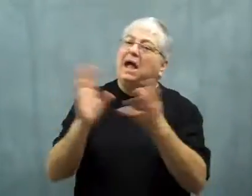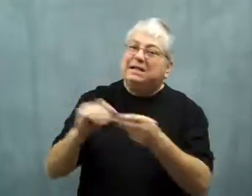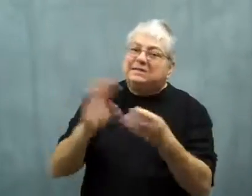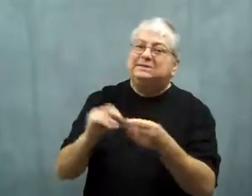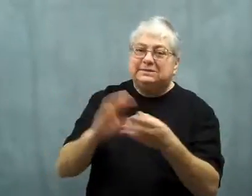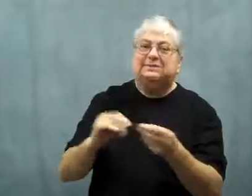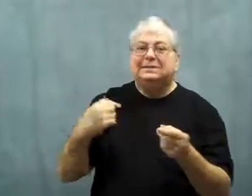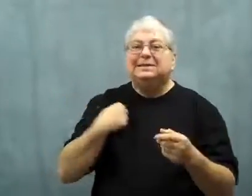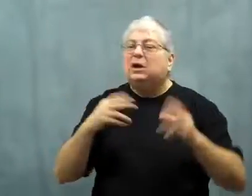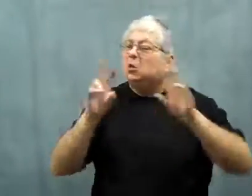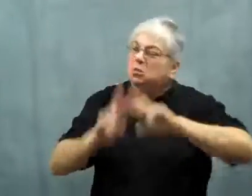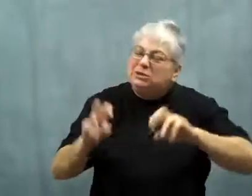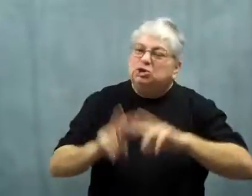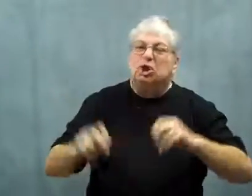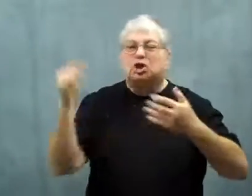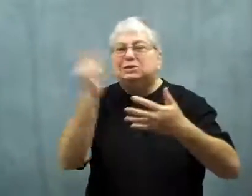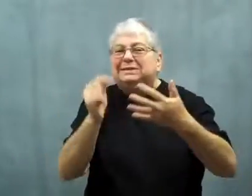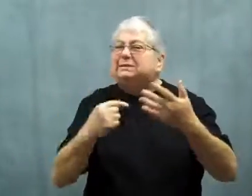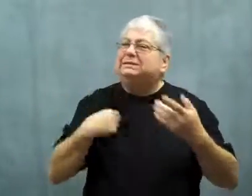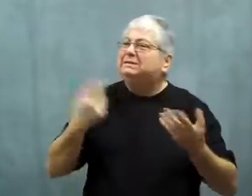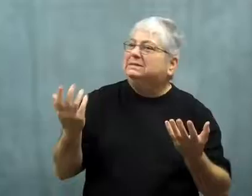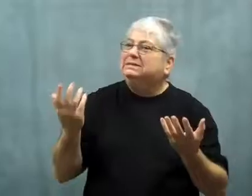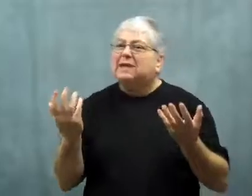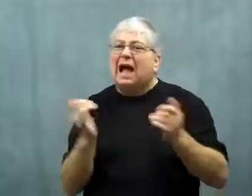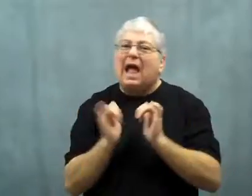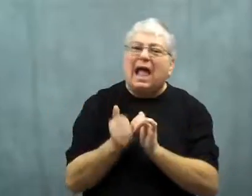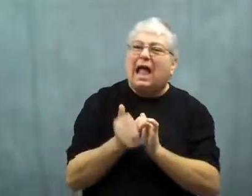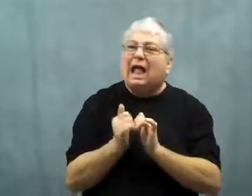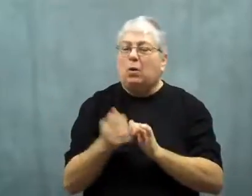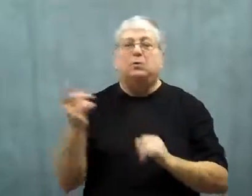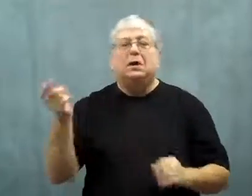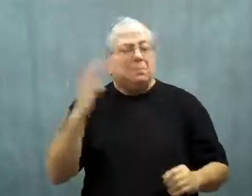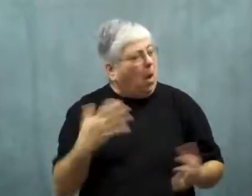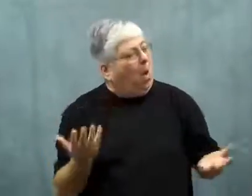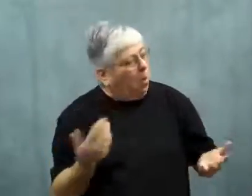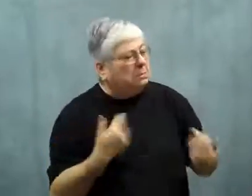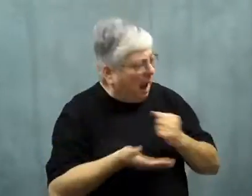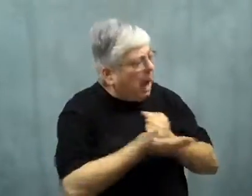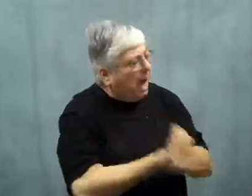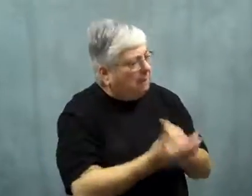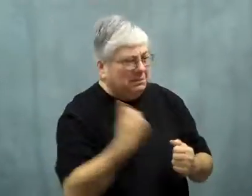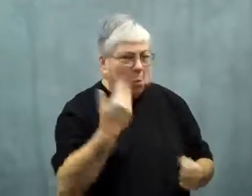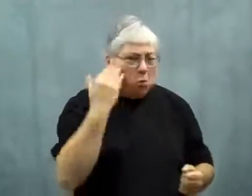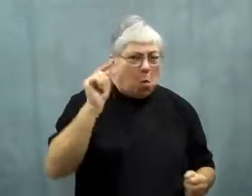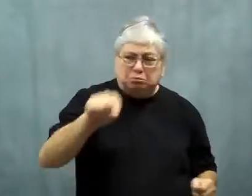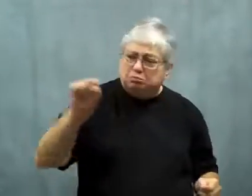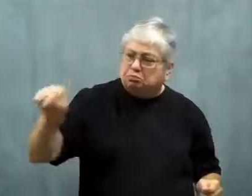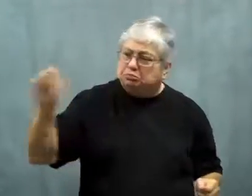She told him about her research, and asked for help.